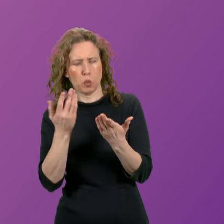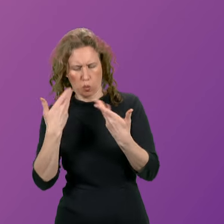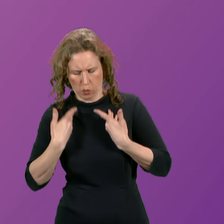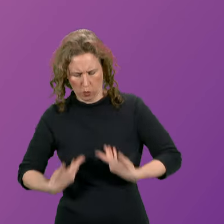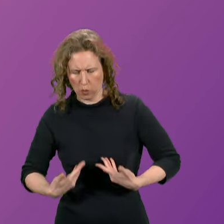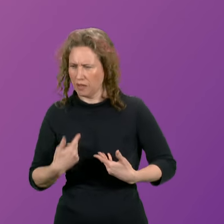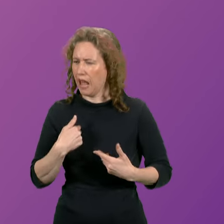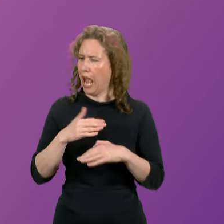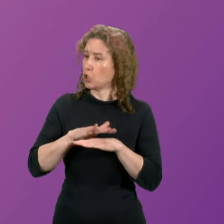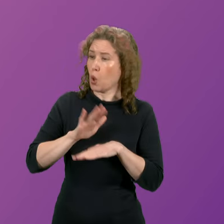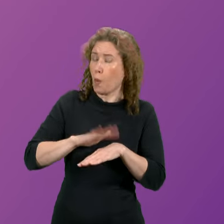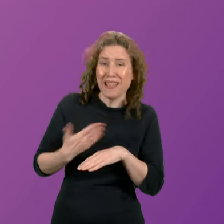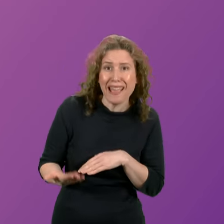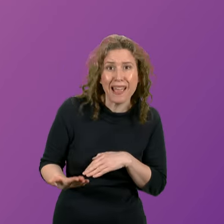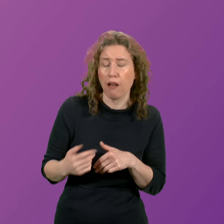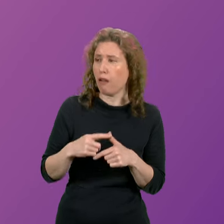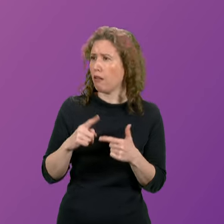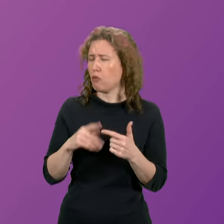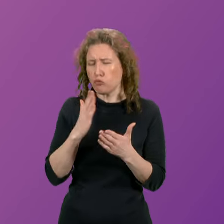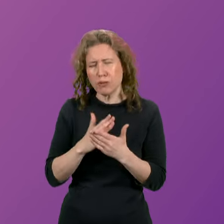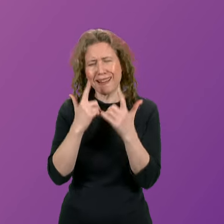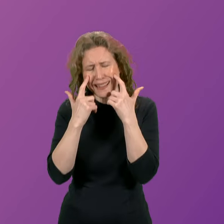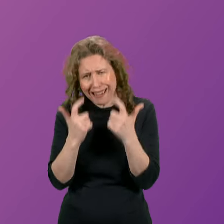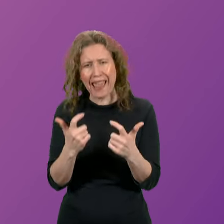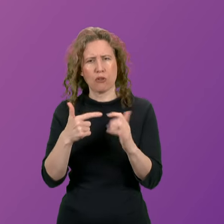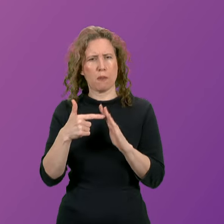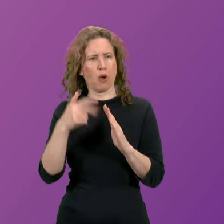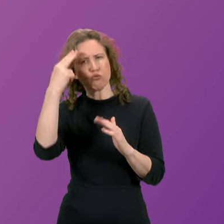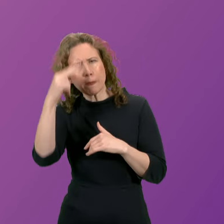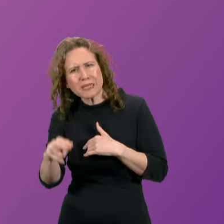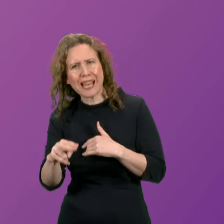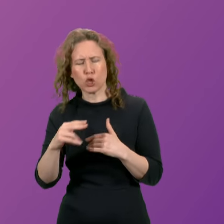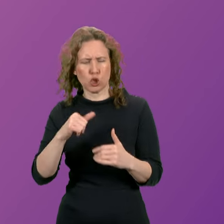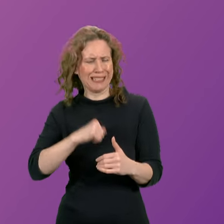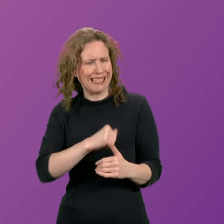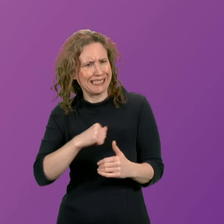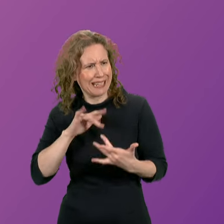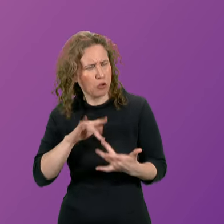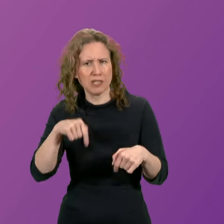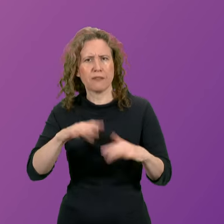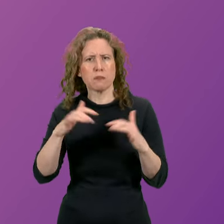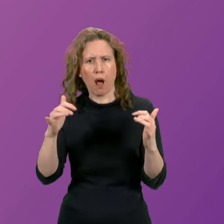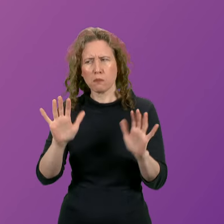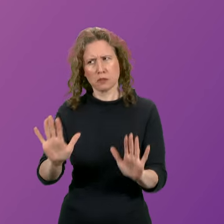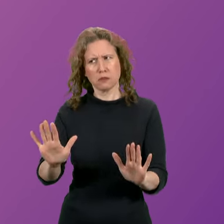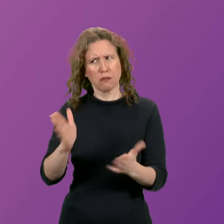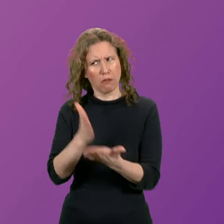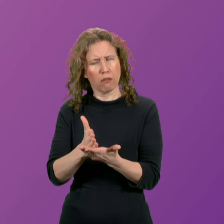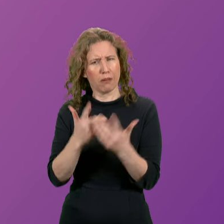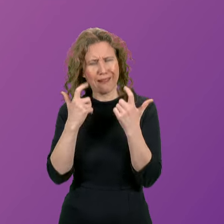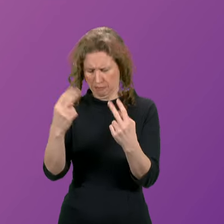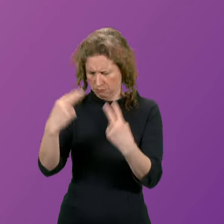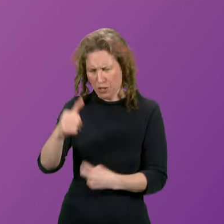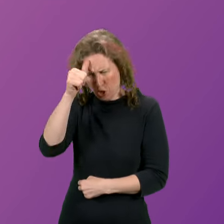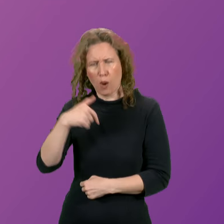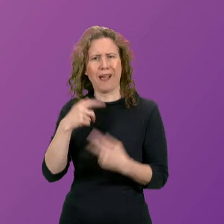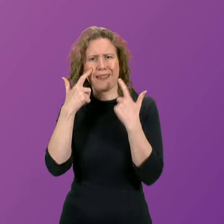cares deeply about the reputation and integrity of this Parliament. I have been in this Parliament—